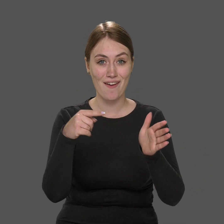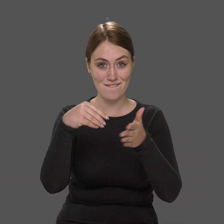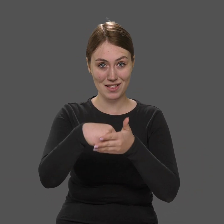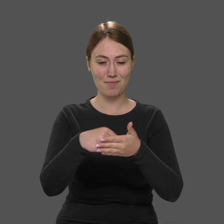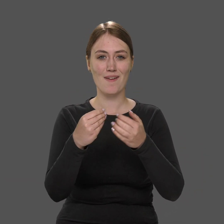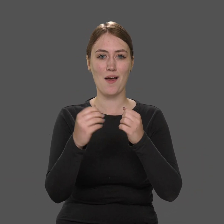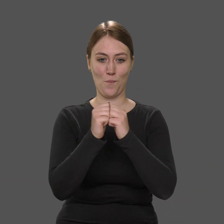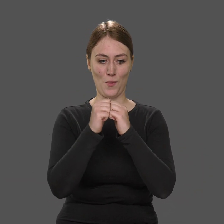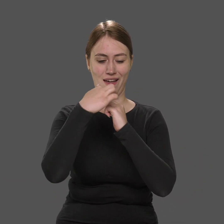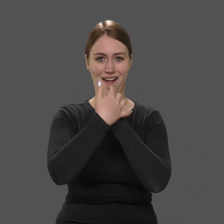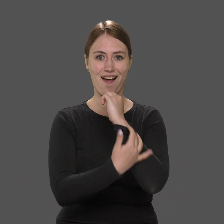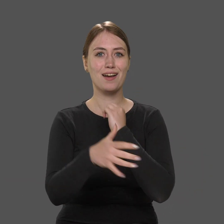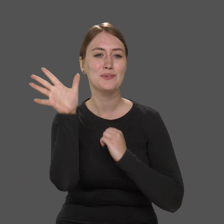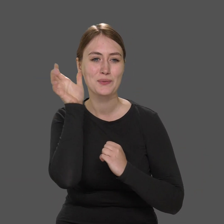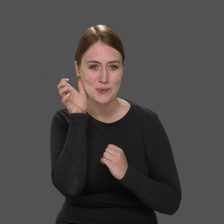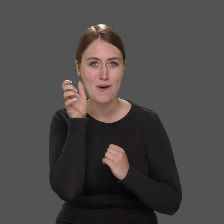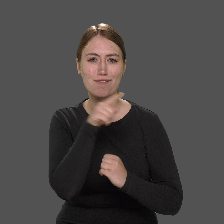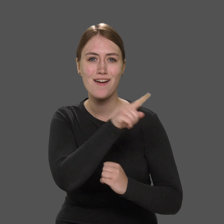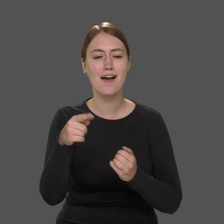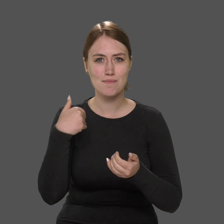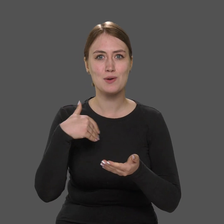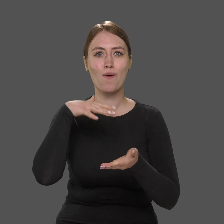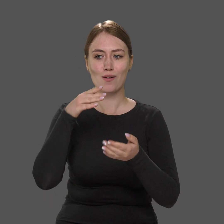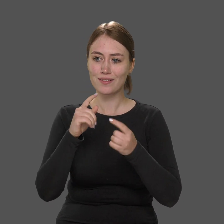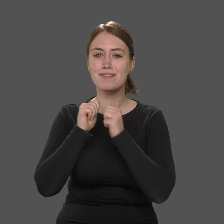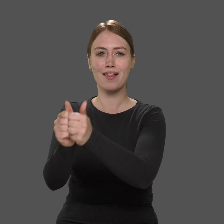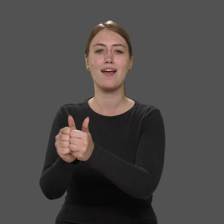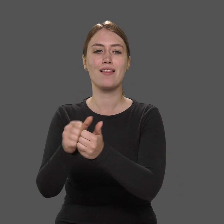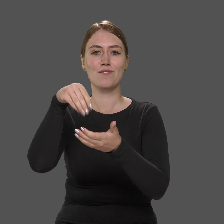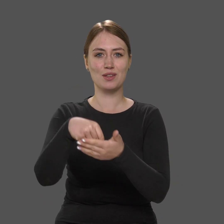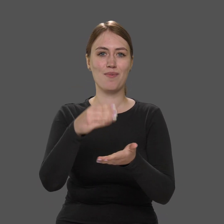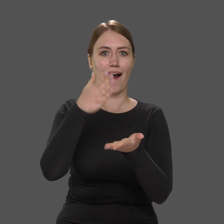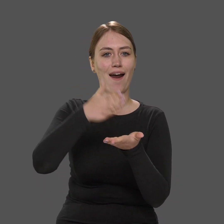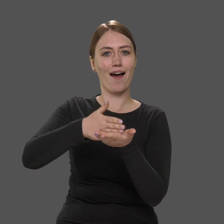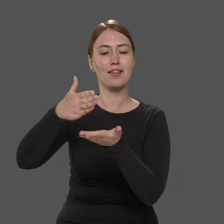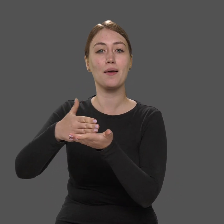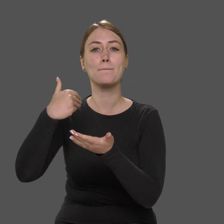that the auditory cortex, responsible for rhythm,